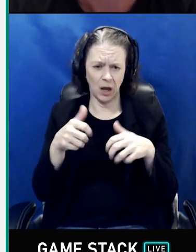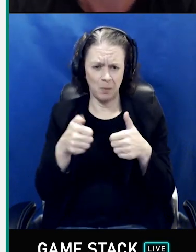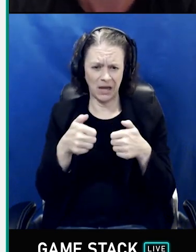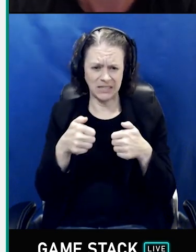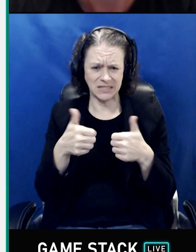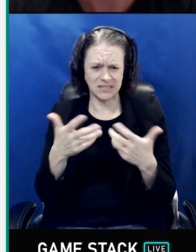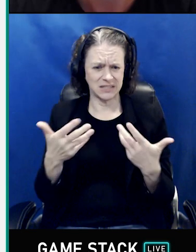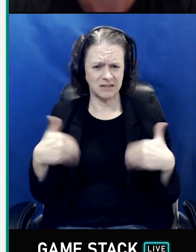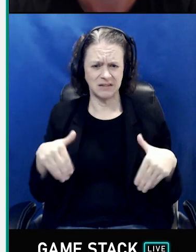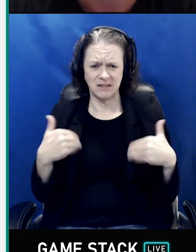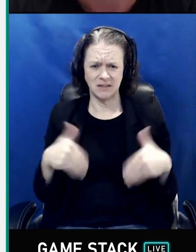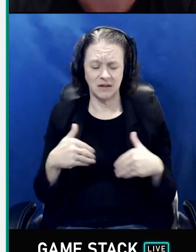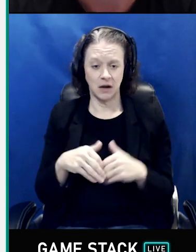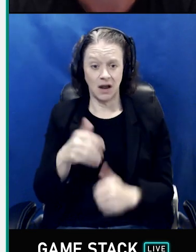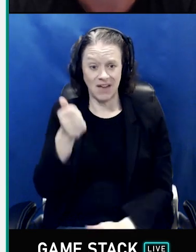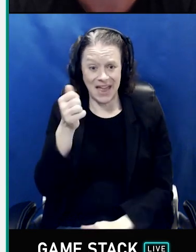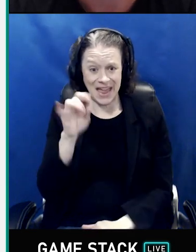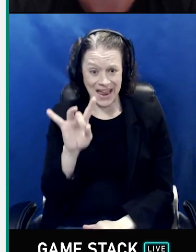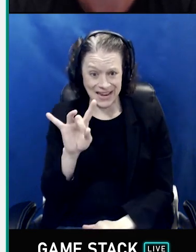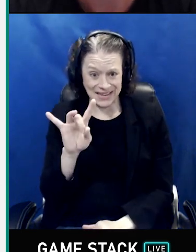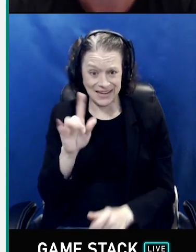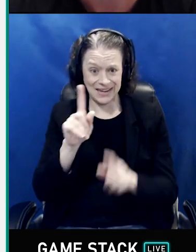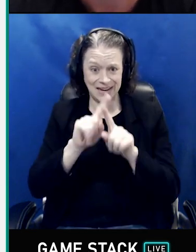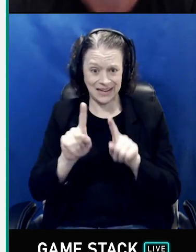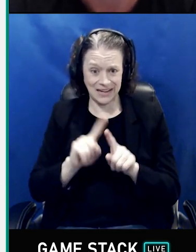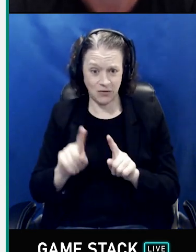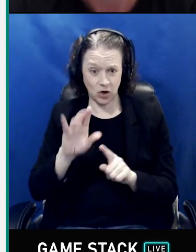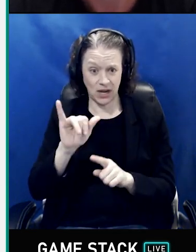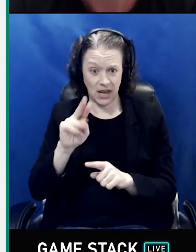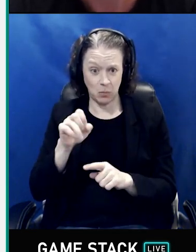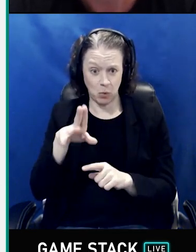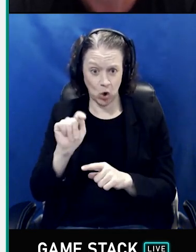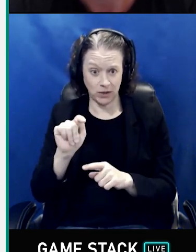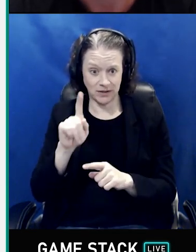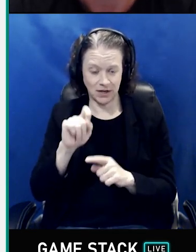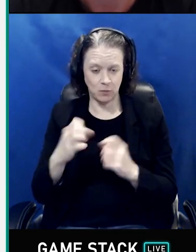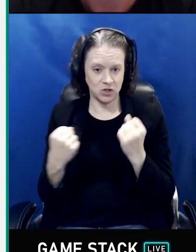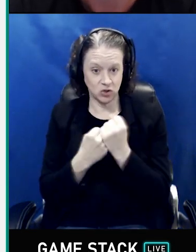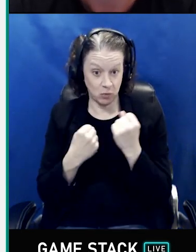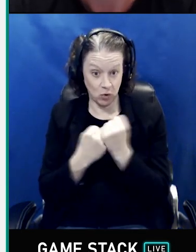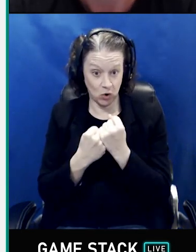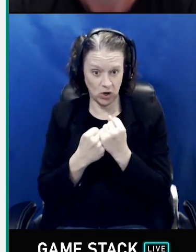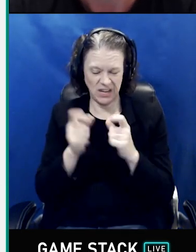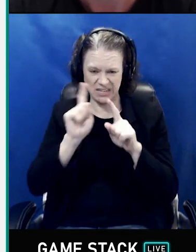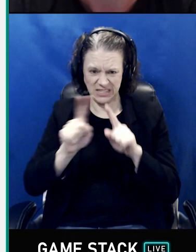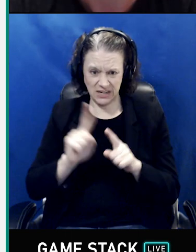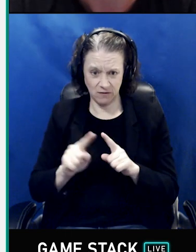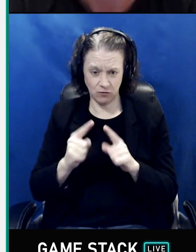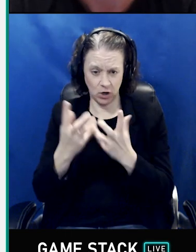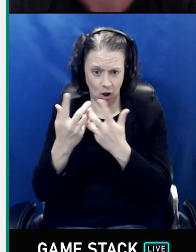There are 18 distinct inputs that needed to be supported, and many combinations of buttons that needs to be pressed